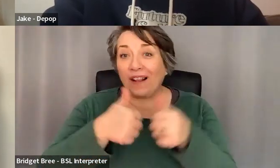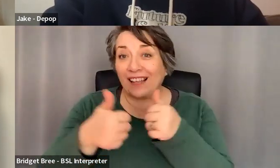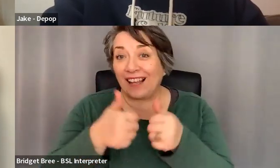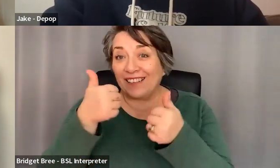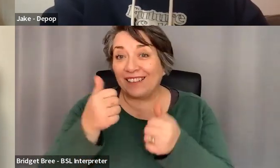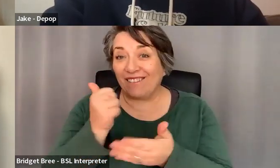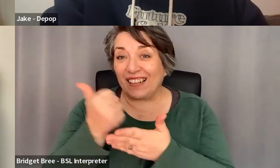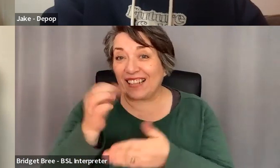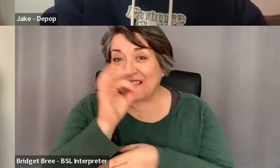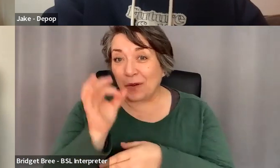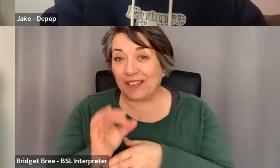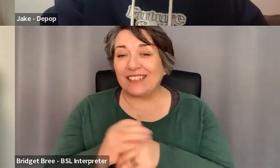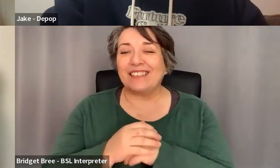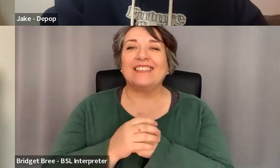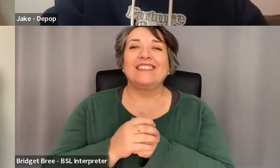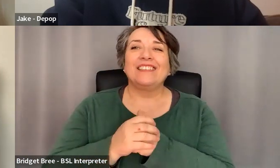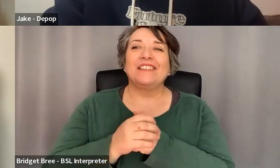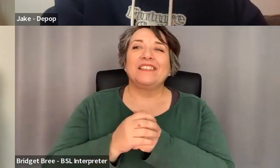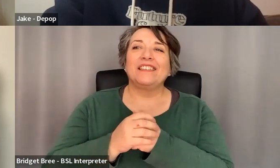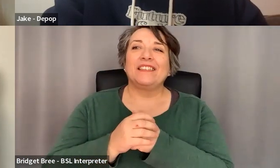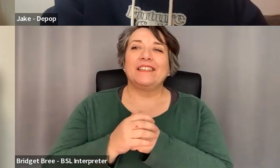Fantastic questions coming through from the chat. Here. Well done, fantastic questions coming through from the chat.